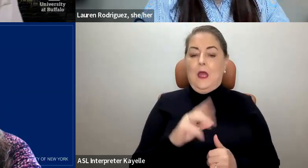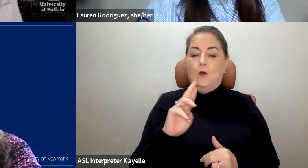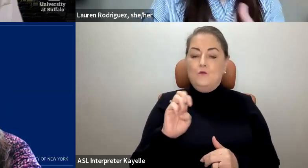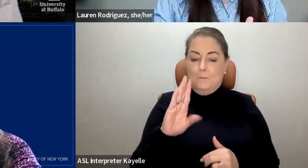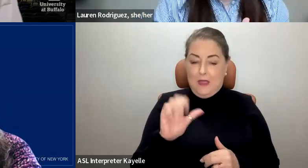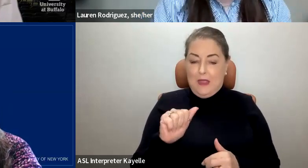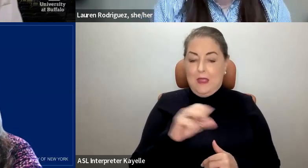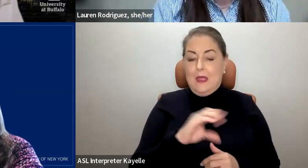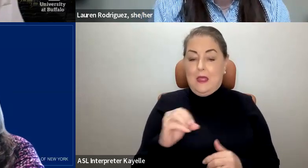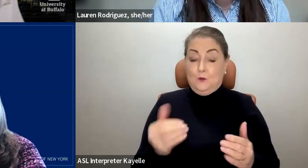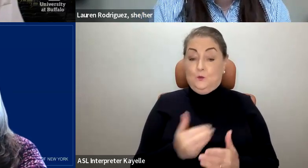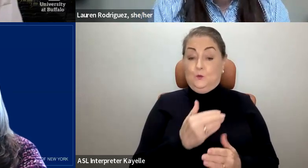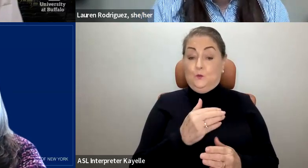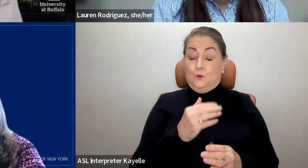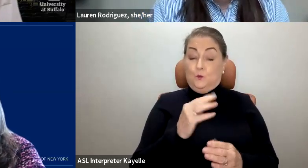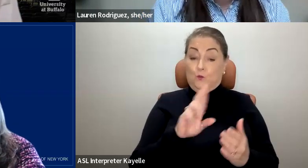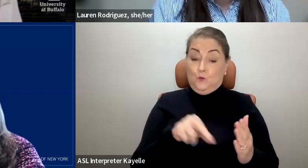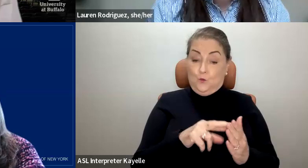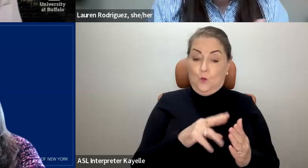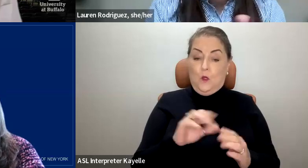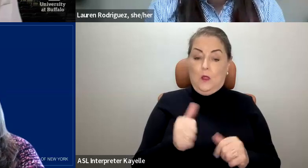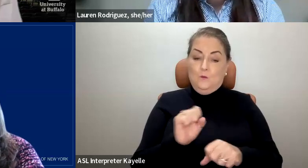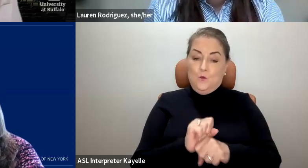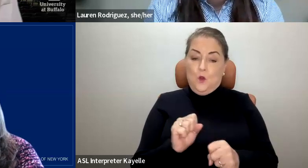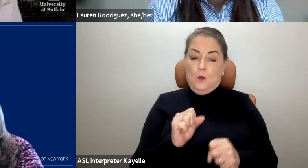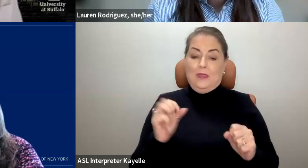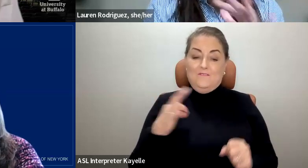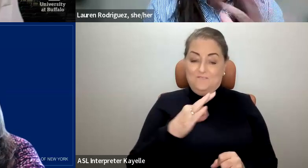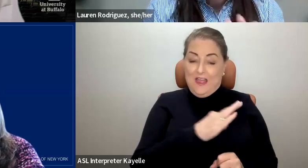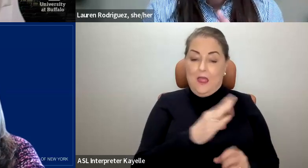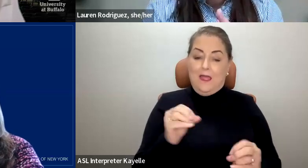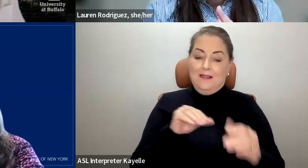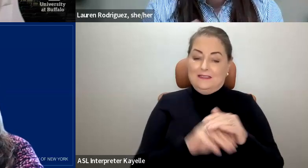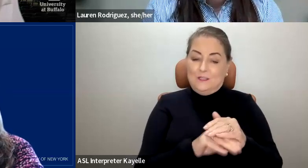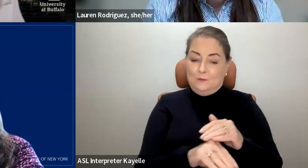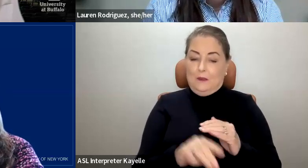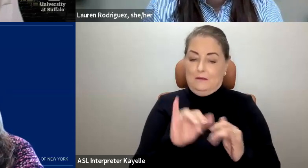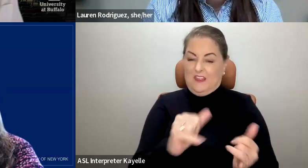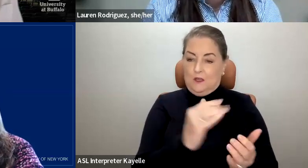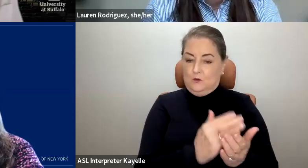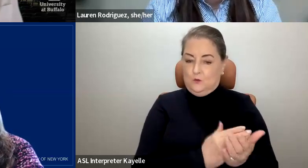on the accessibility of their courses. So just wanted to share that a little bit about how that role in our workflow was